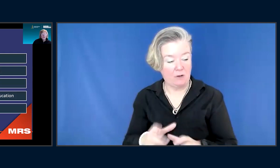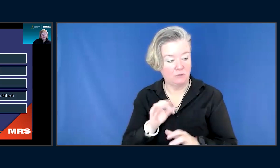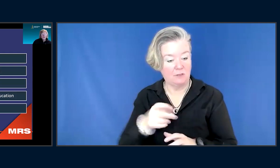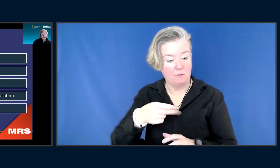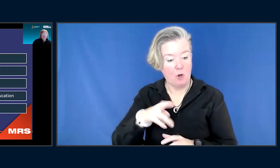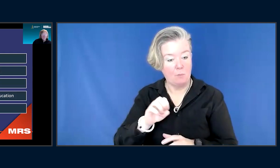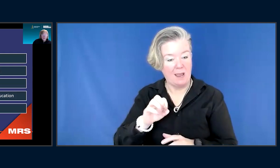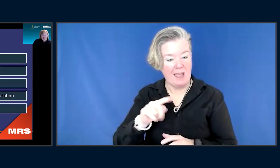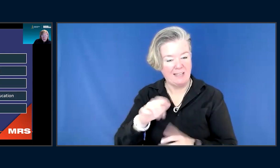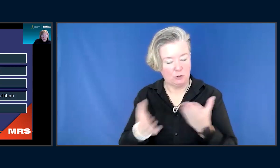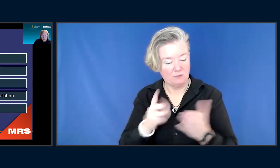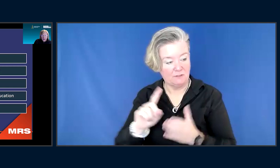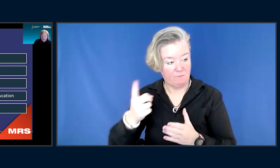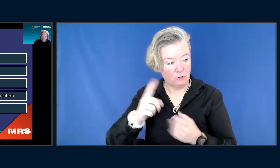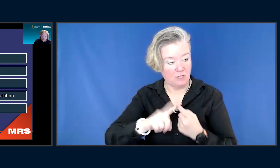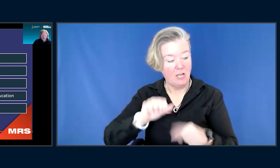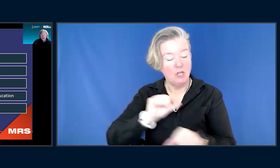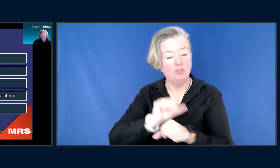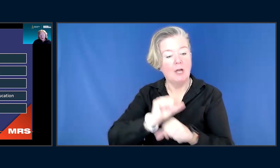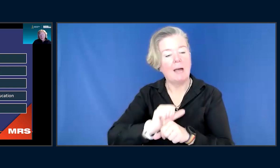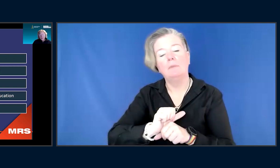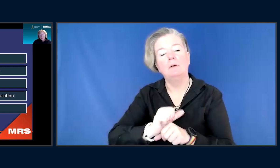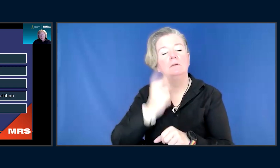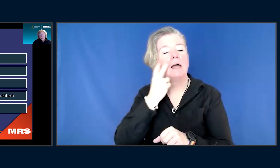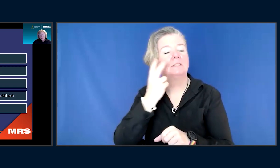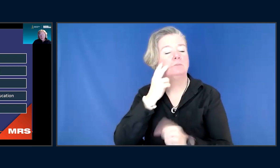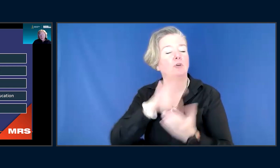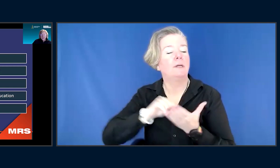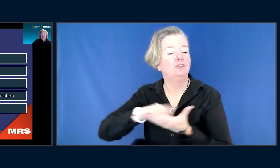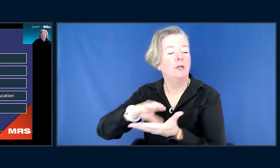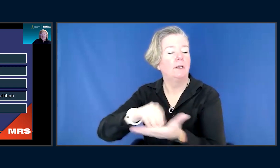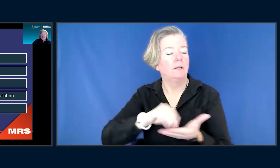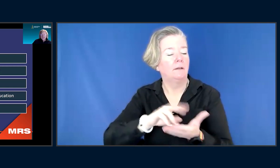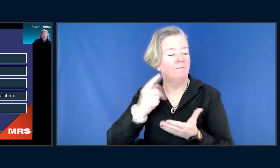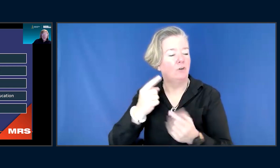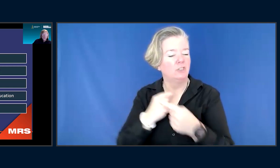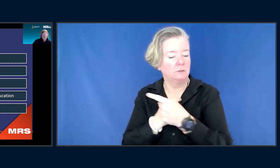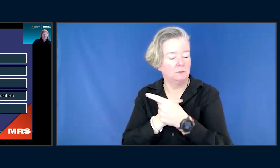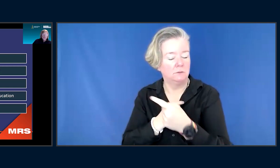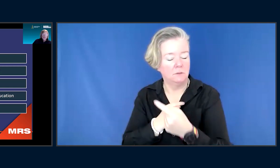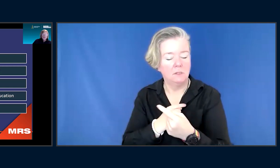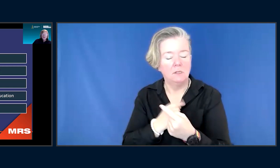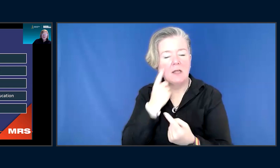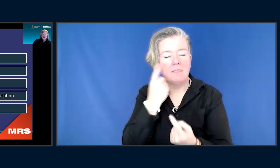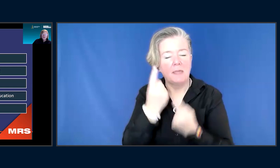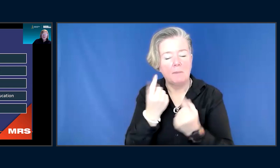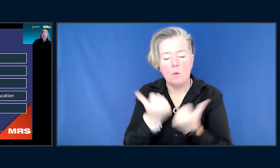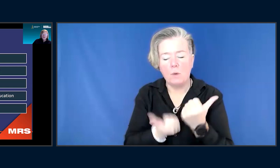categories of Pre-ETS service. The first is job exploration, to learn about different jobs, consider which jobs